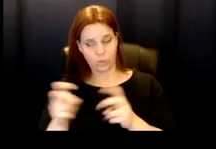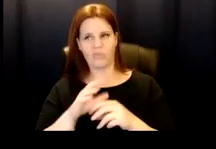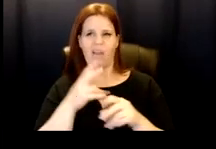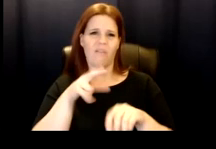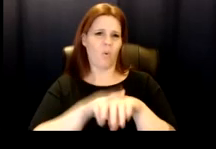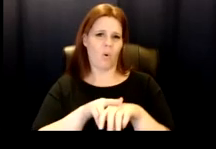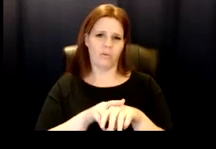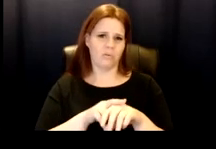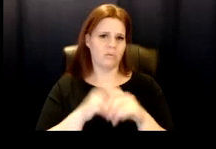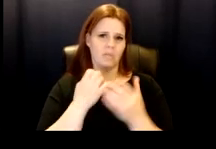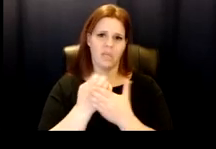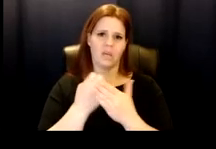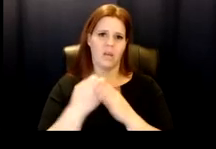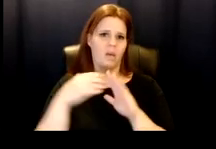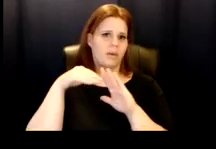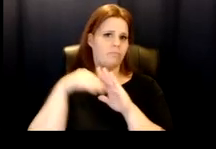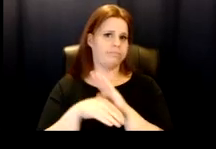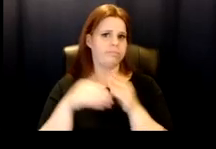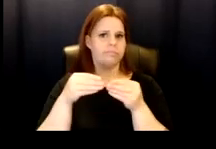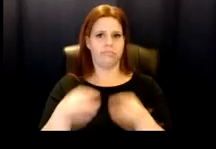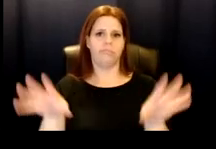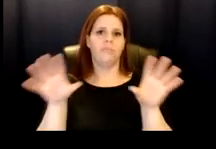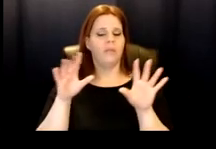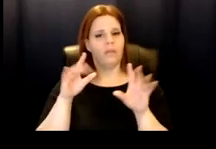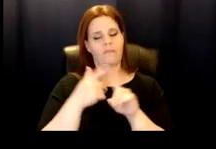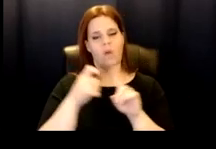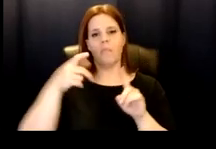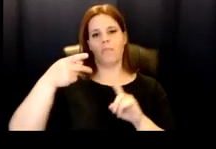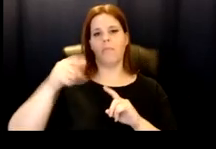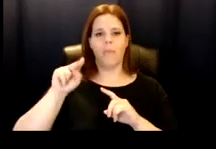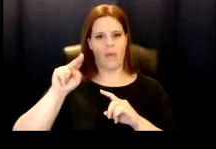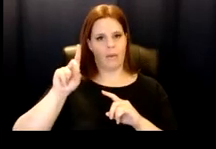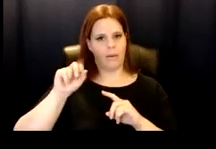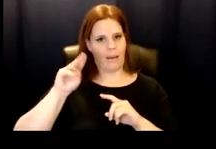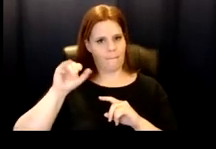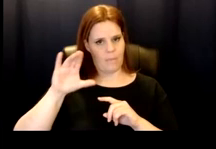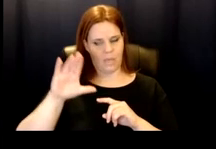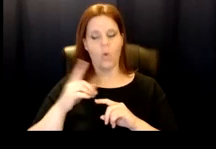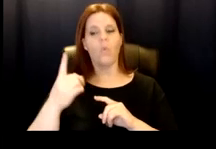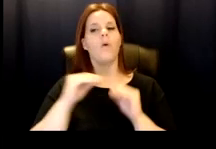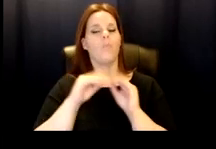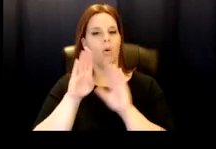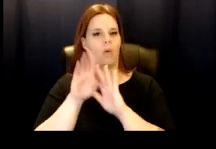of course the economic fallout from the pandemic. One more background context that I want to